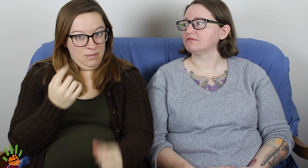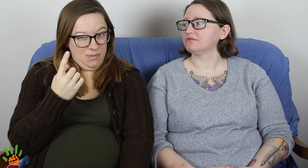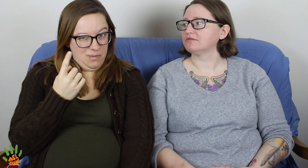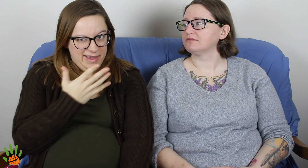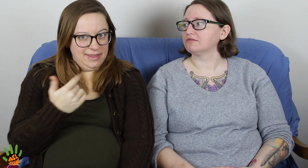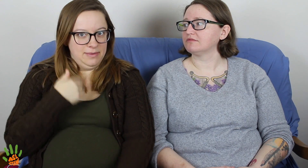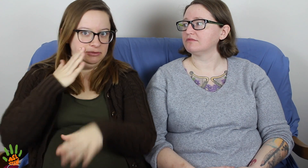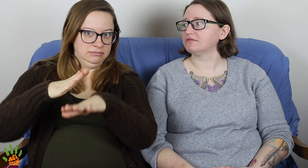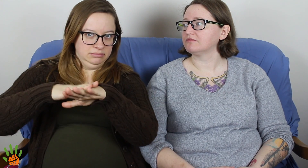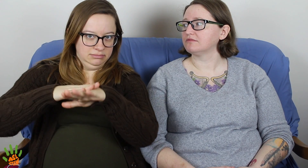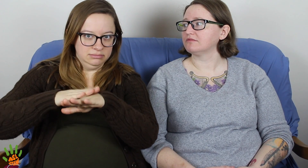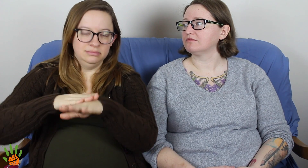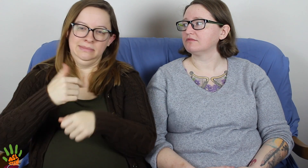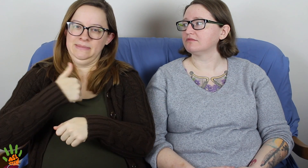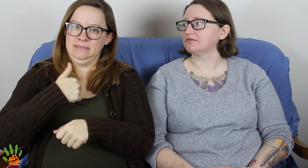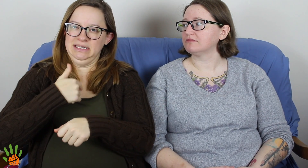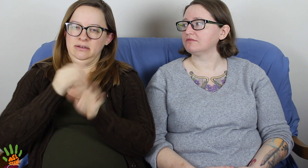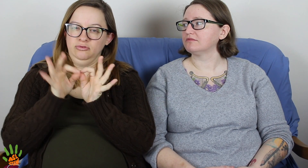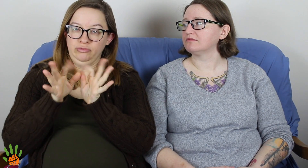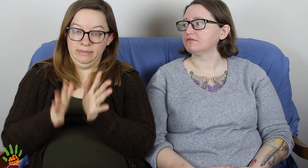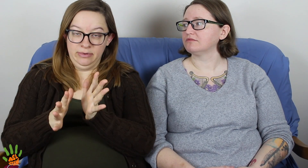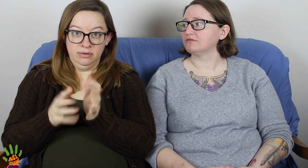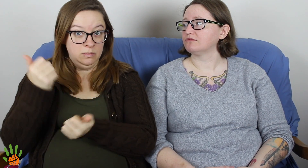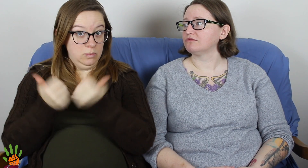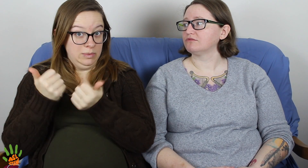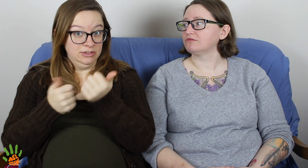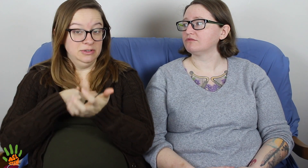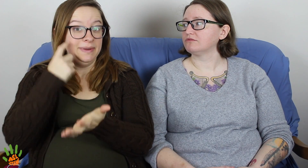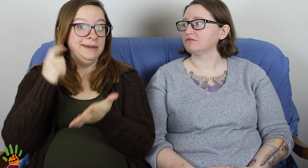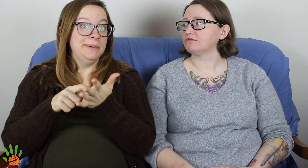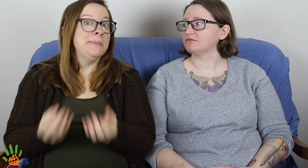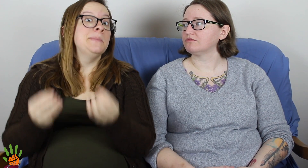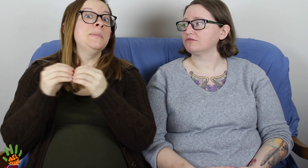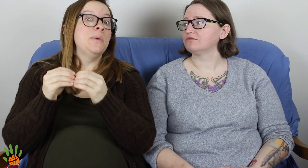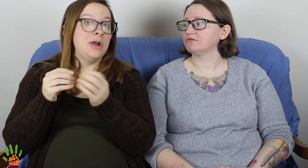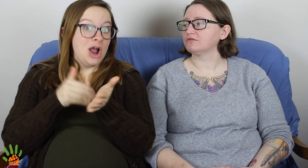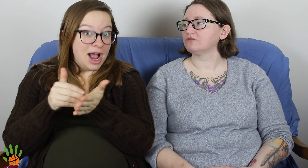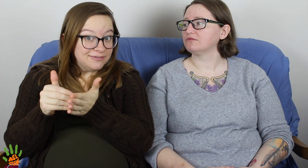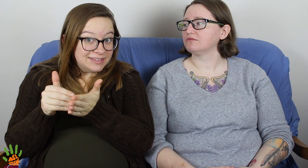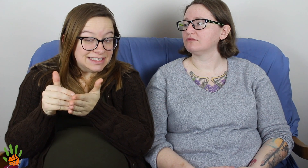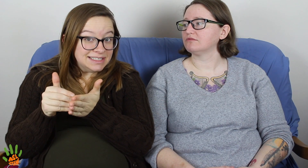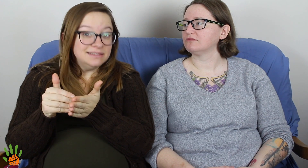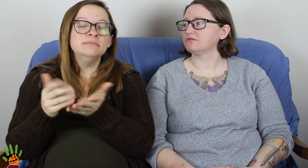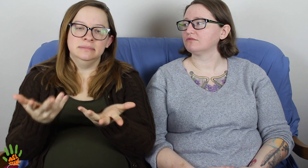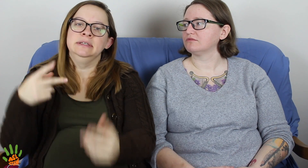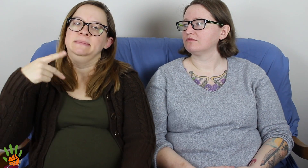Now one thing I kind of wanted to mention or warn you. As an interpreter, which do I notice used more often?